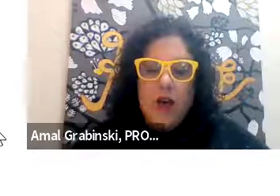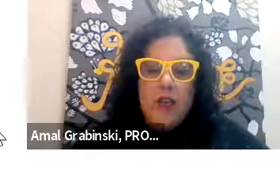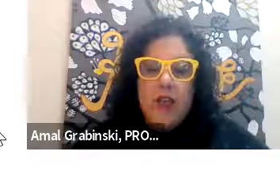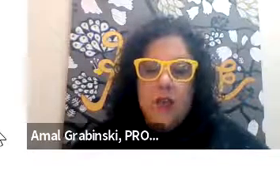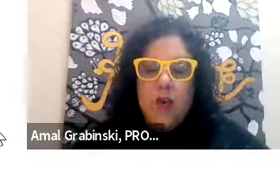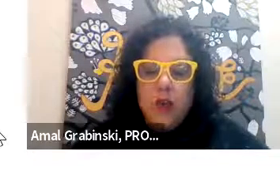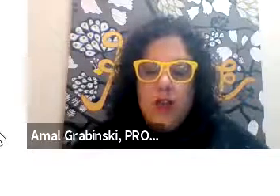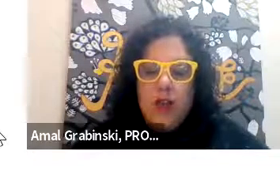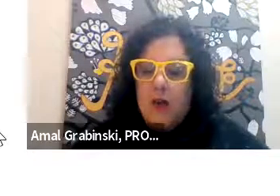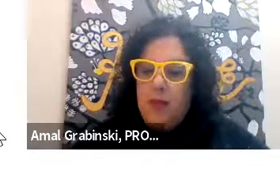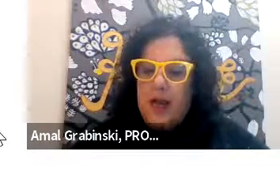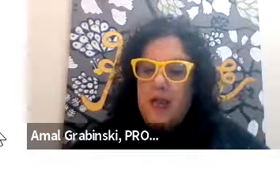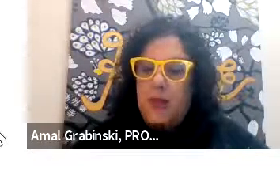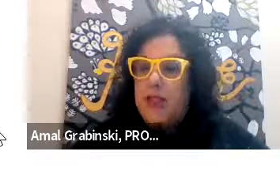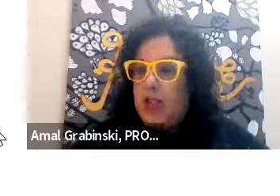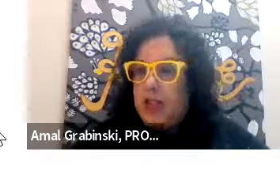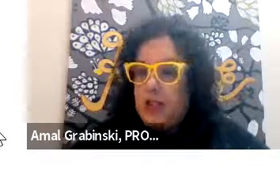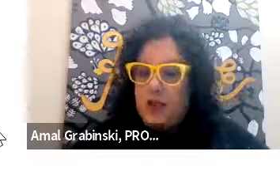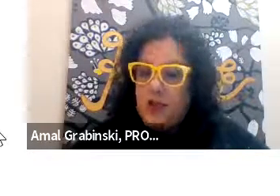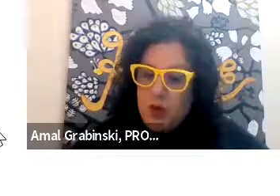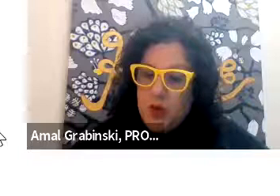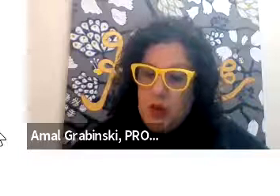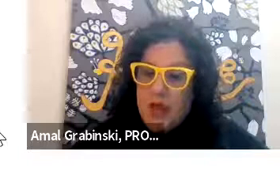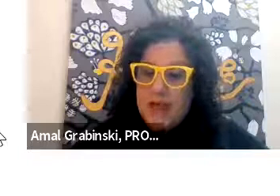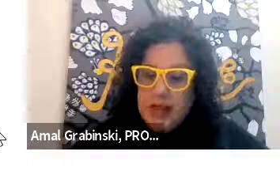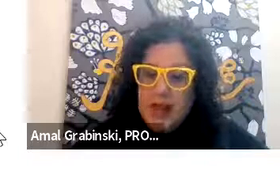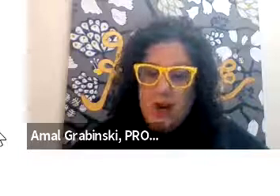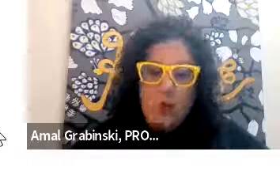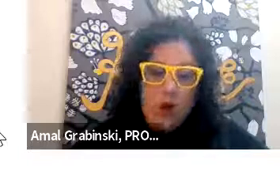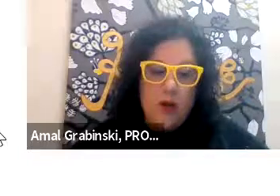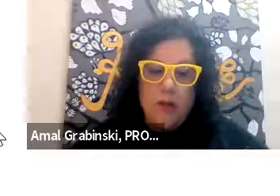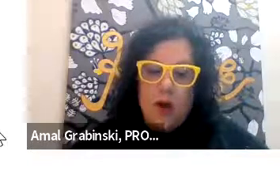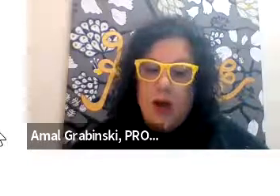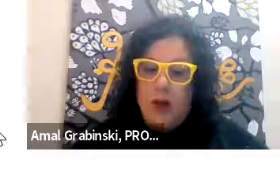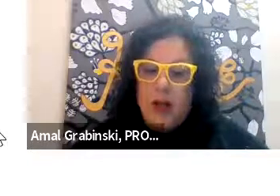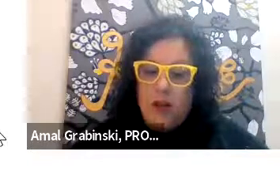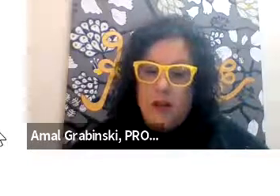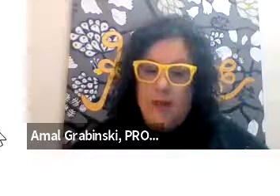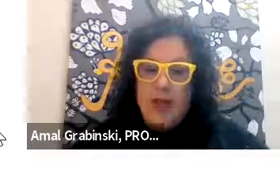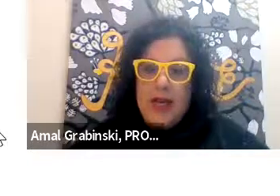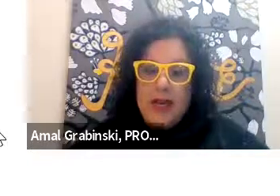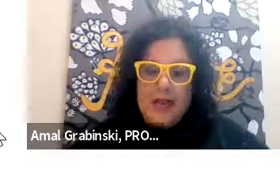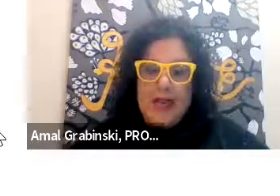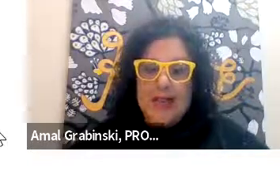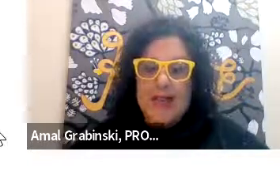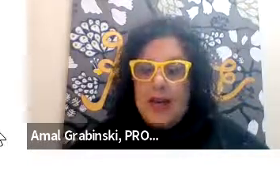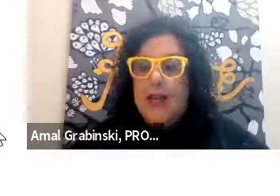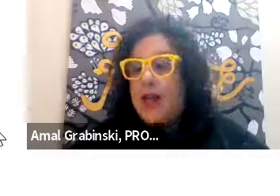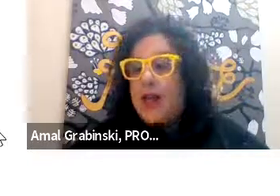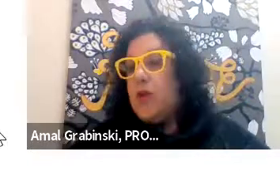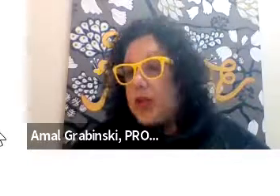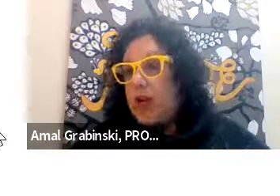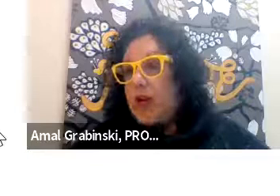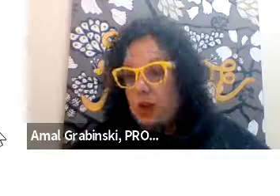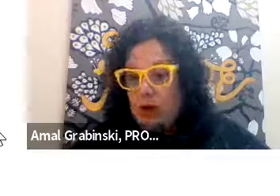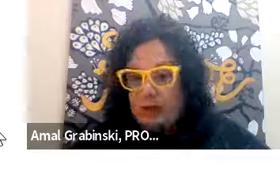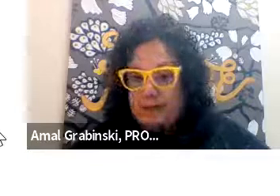Amal Grabinski, PROVAIL (she/her): And who are disproportionately impacted by the changes in school daycare and work, brought about by coven, it is a decidedly an equal sharing of work.